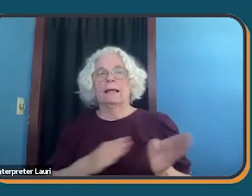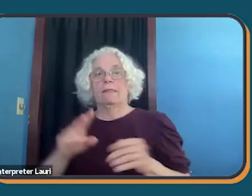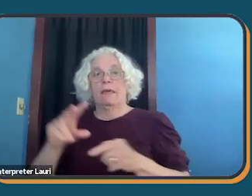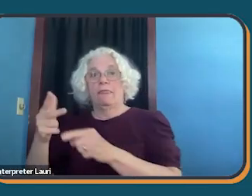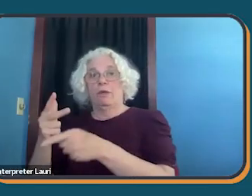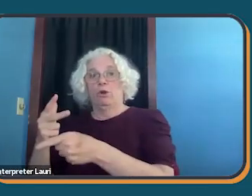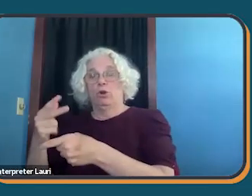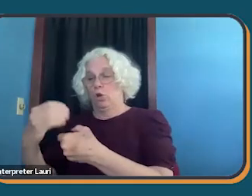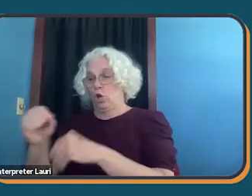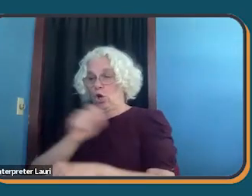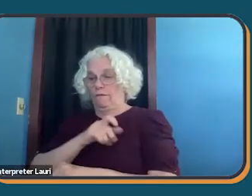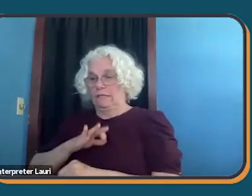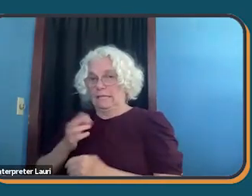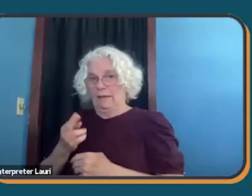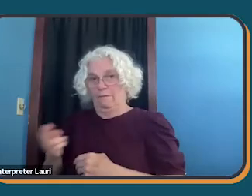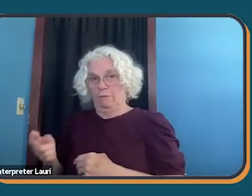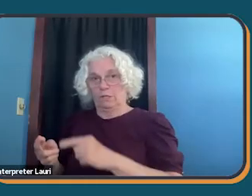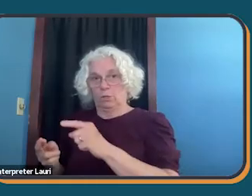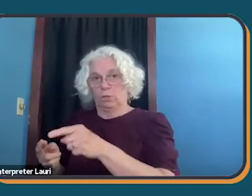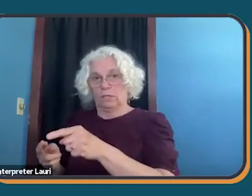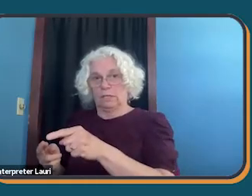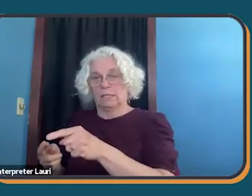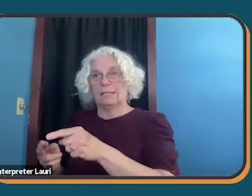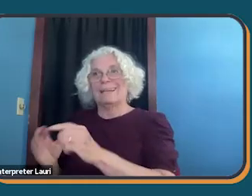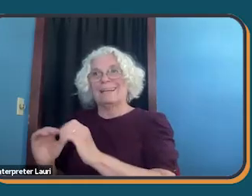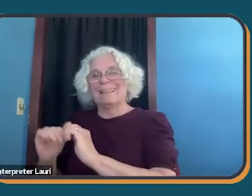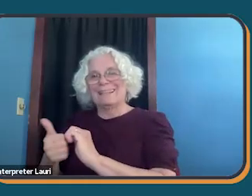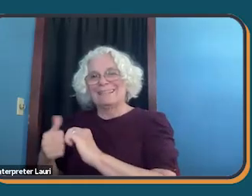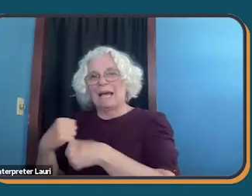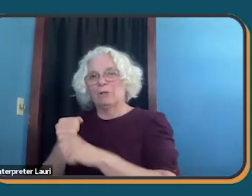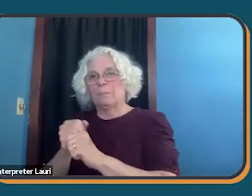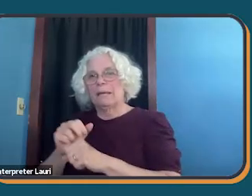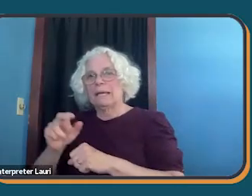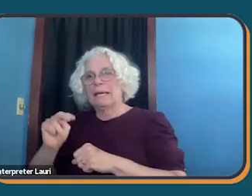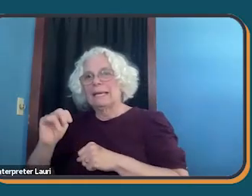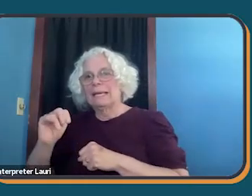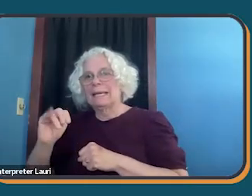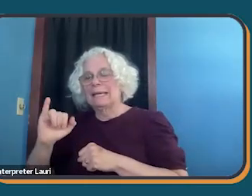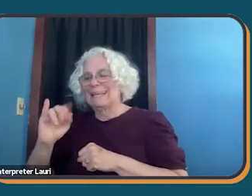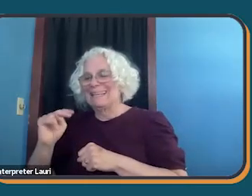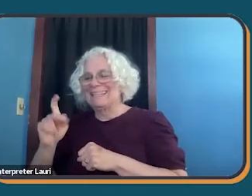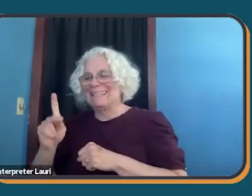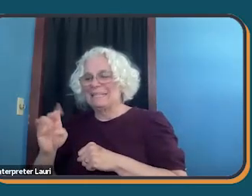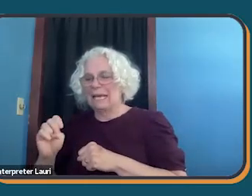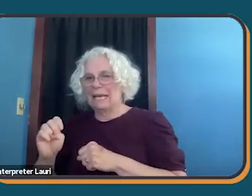And then office staff resources include guidelines for creating accessible intake forms